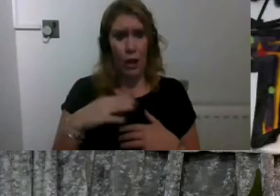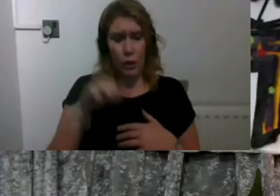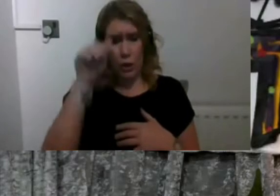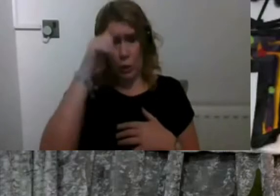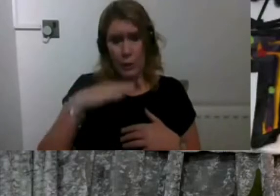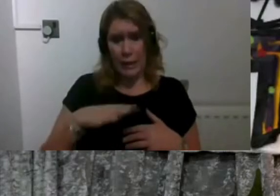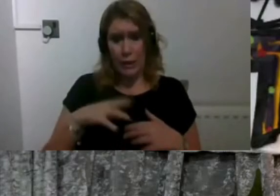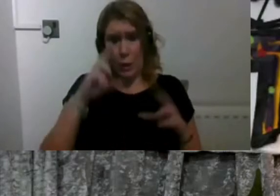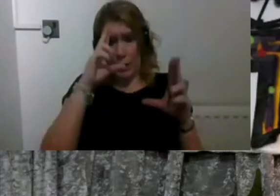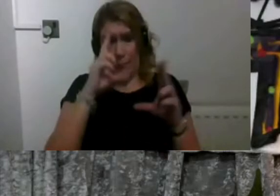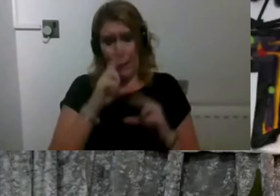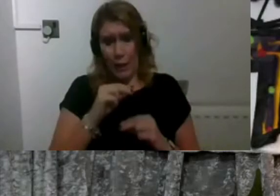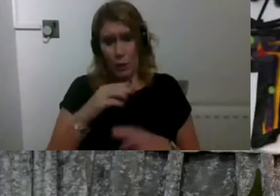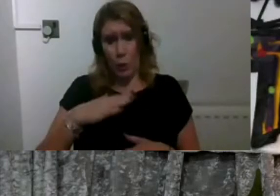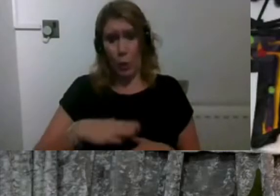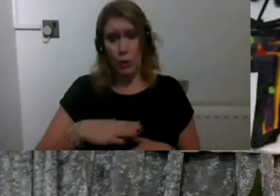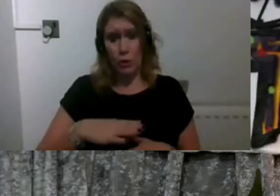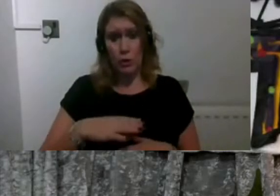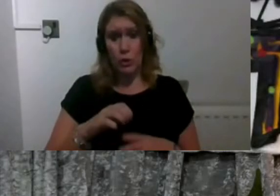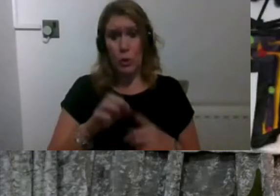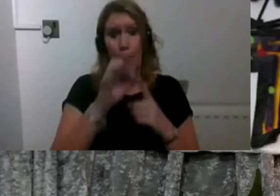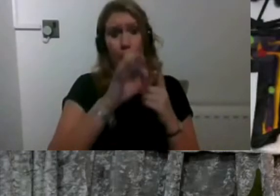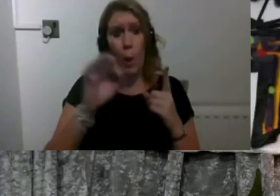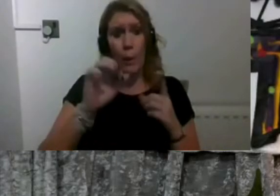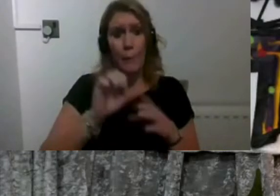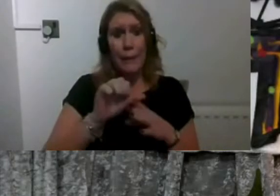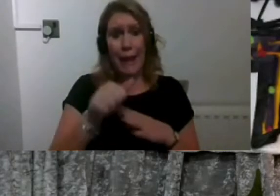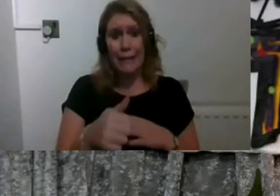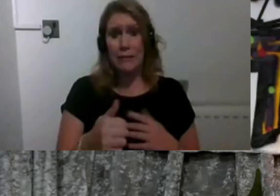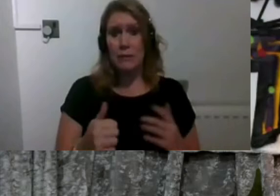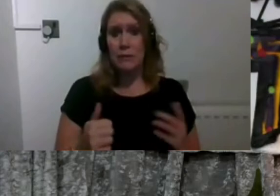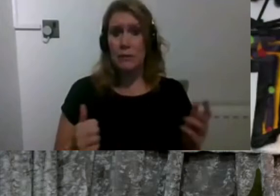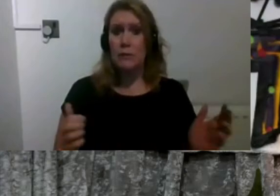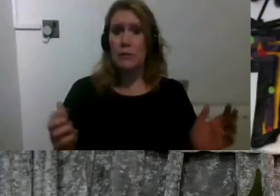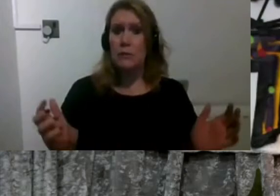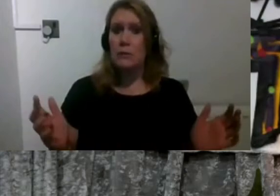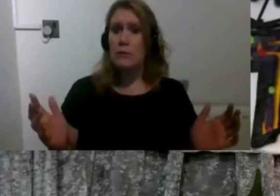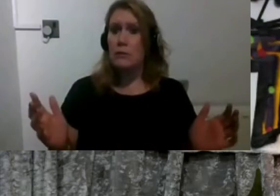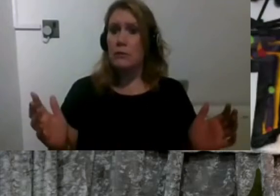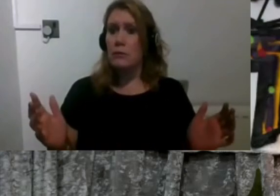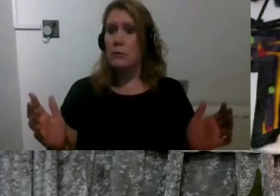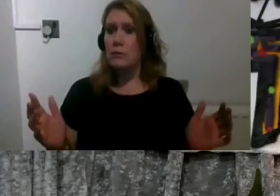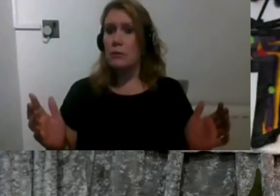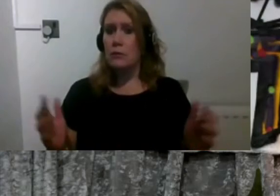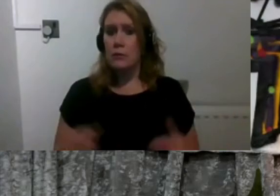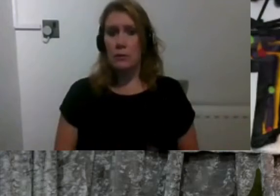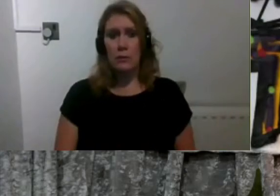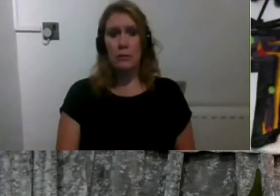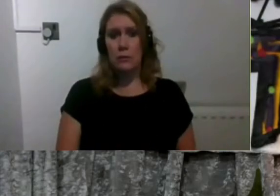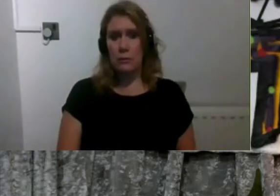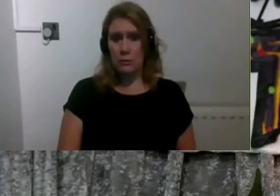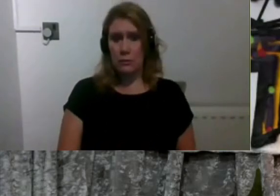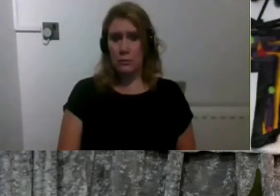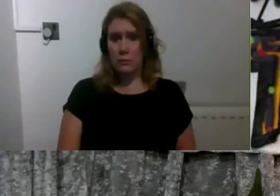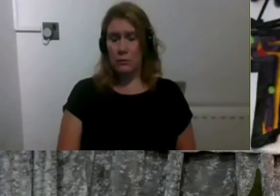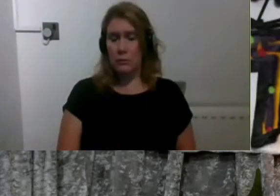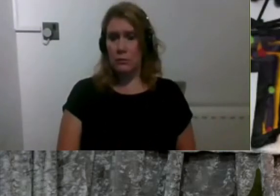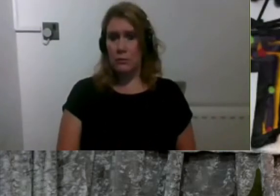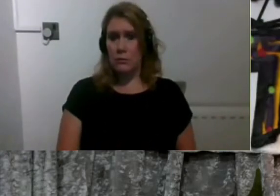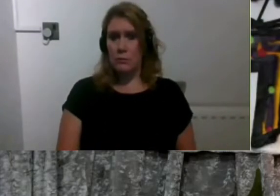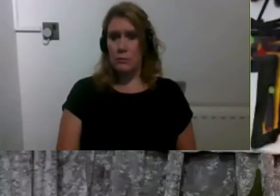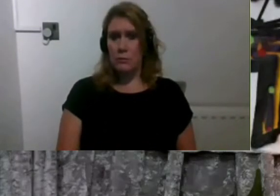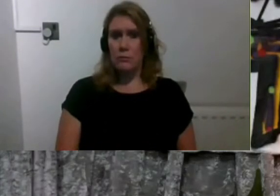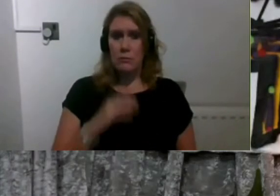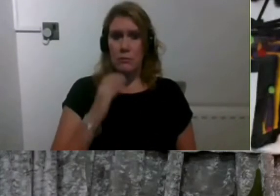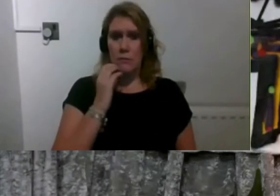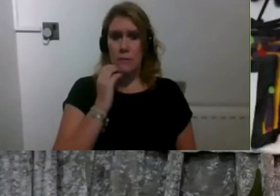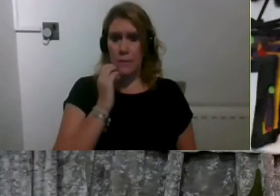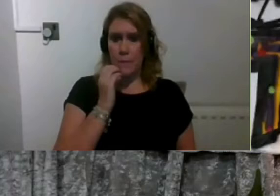like to do a poem next?